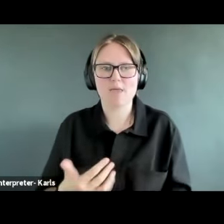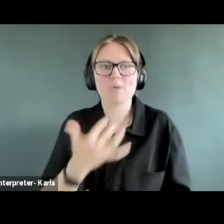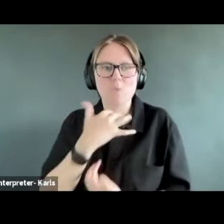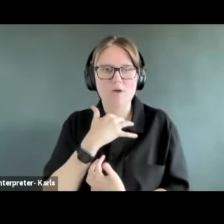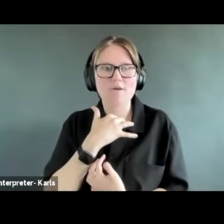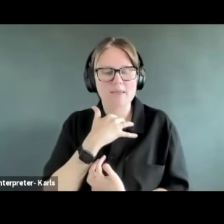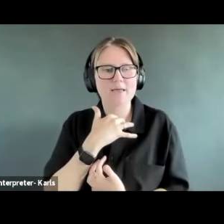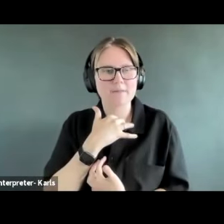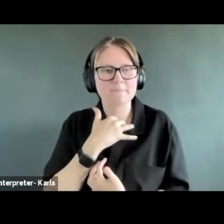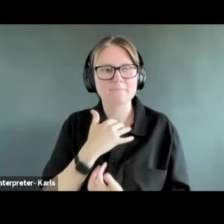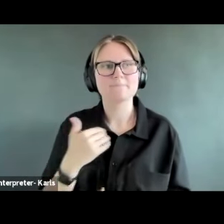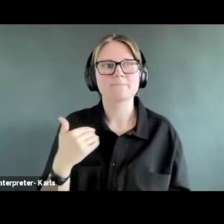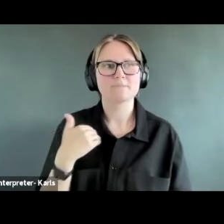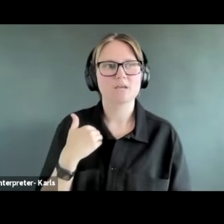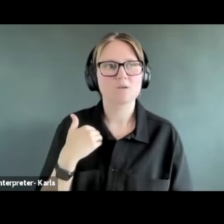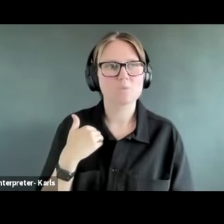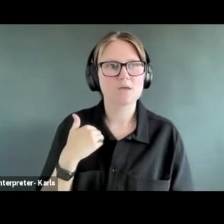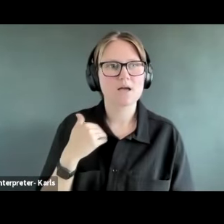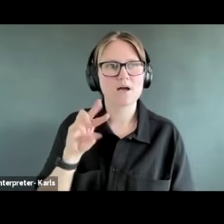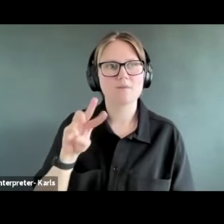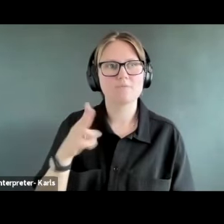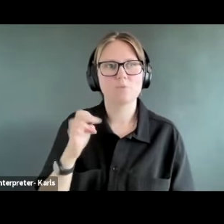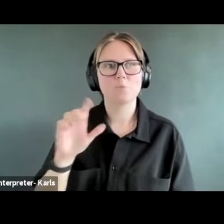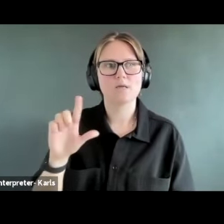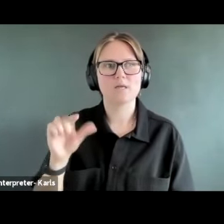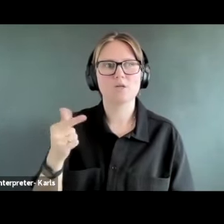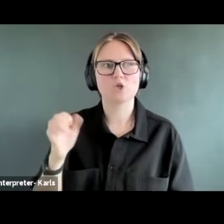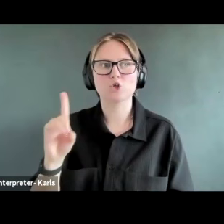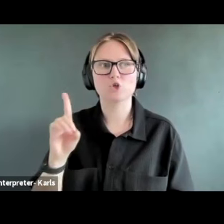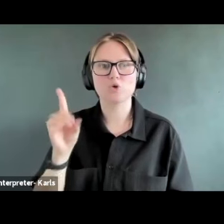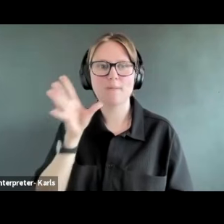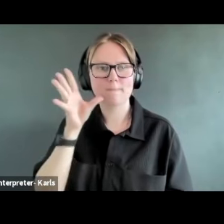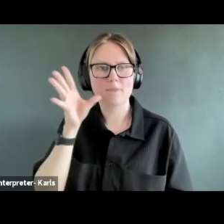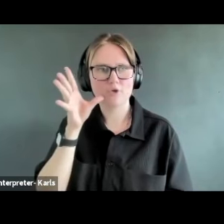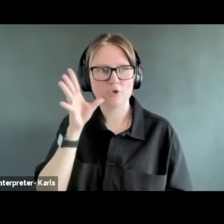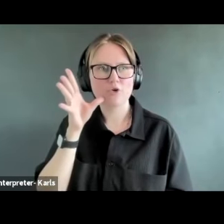for, free monthly support groups that's ran by Dr.